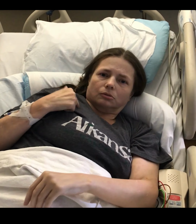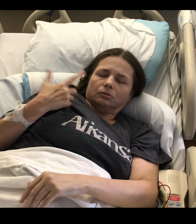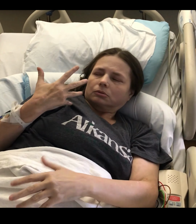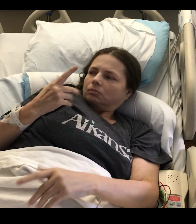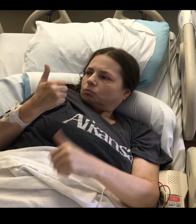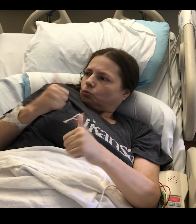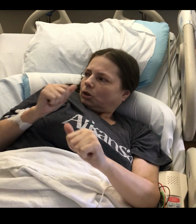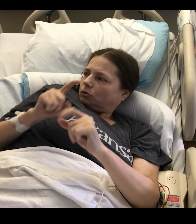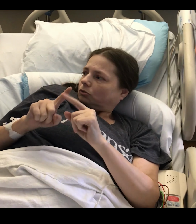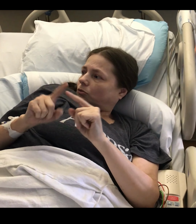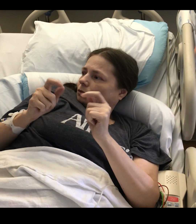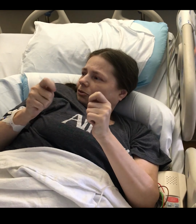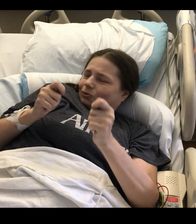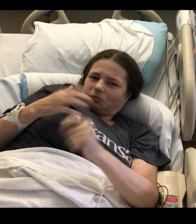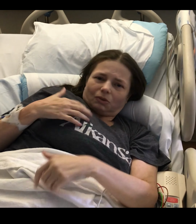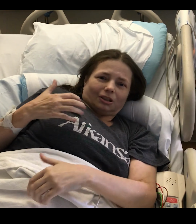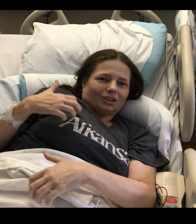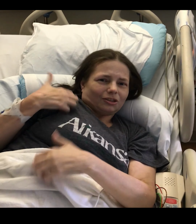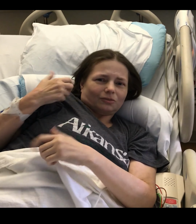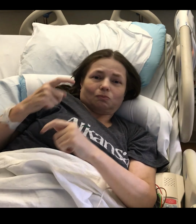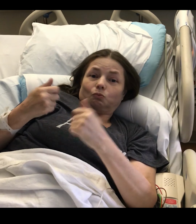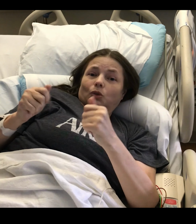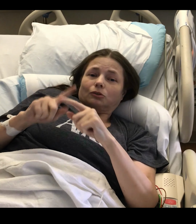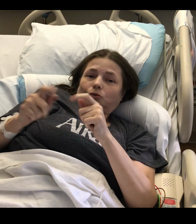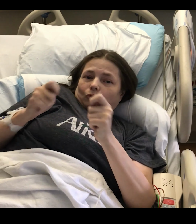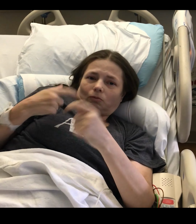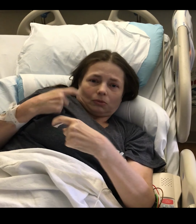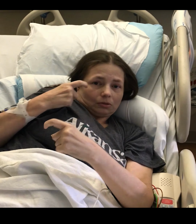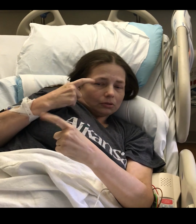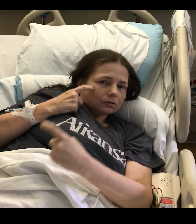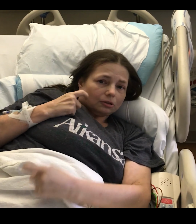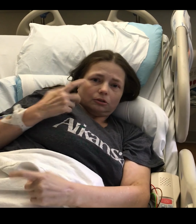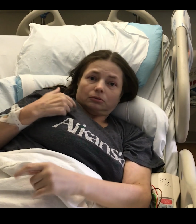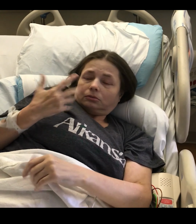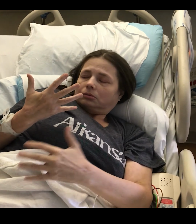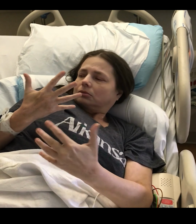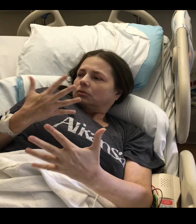As I am sharing this with you, I am struggling so to keep my emotions in check: the anger I feel, the tears that just want to fall